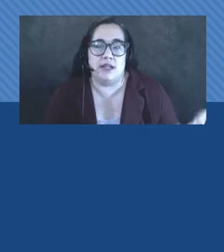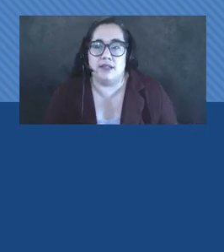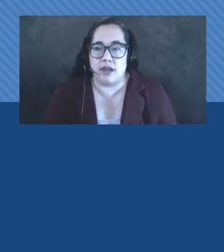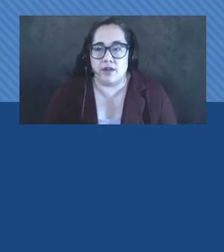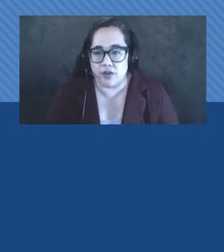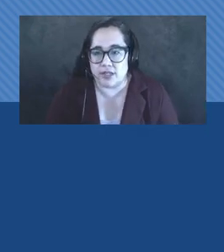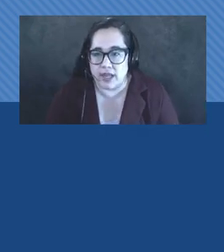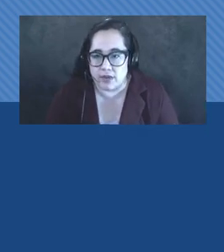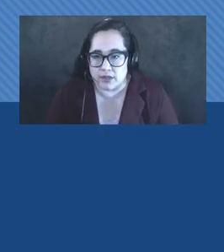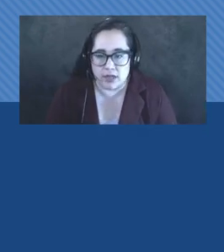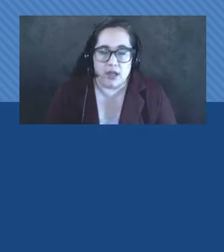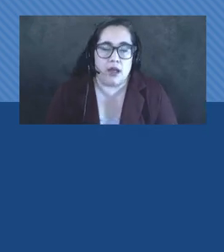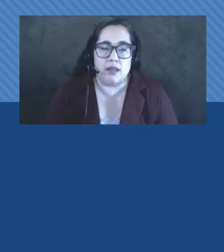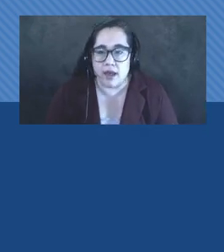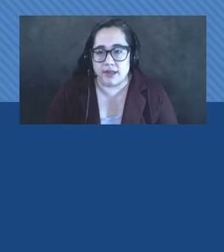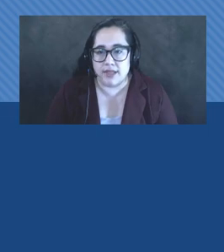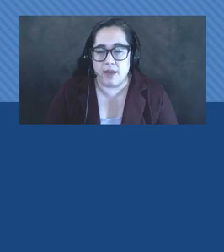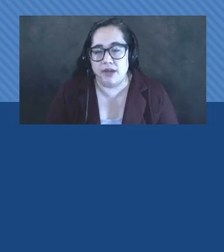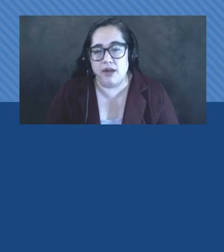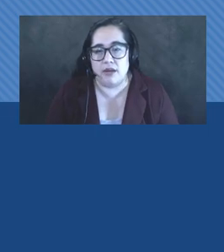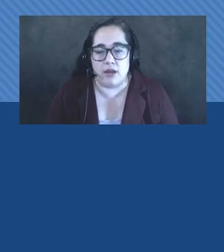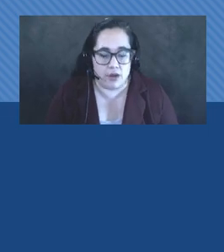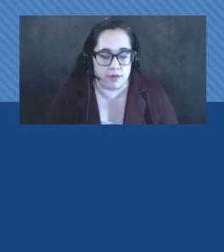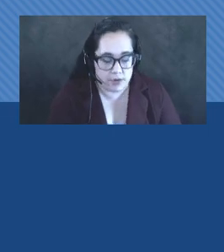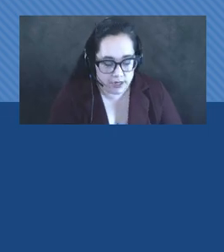that's not your first language. A lot is happening on on your memory.